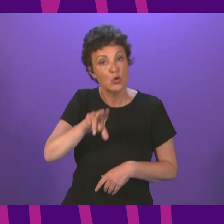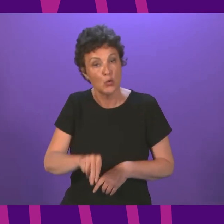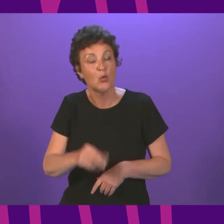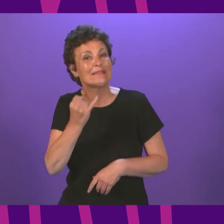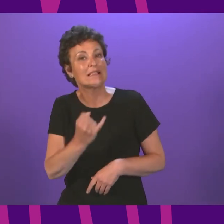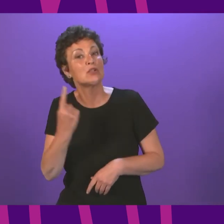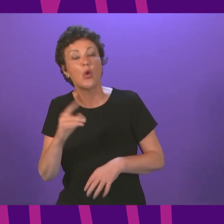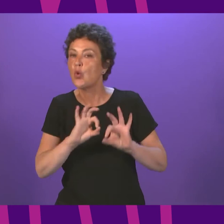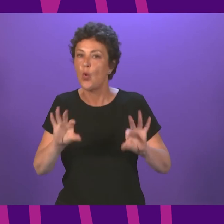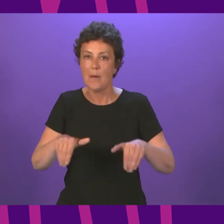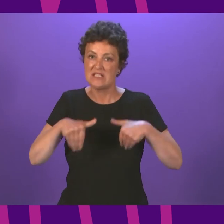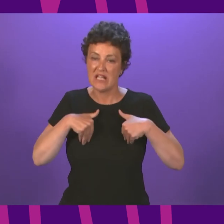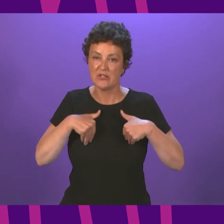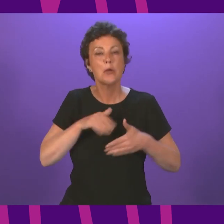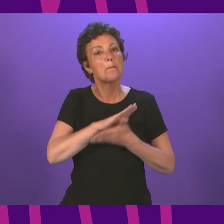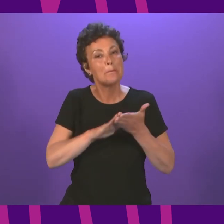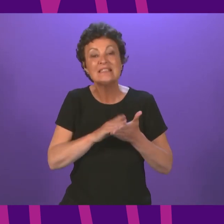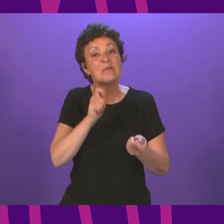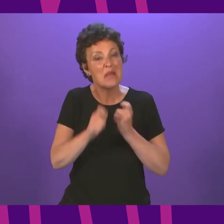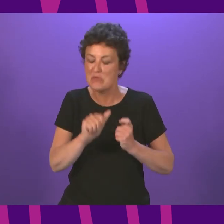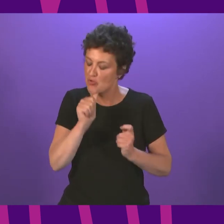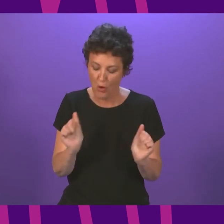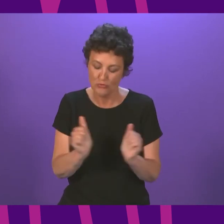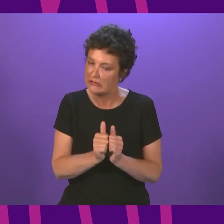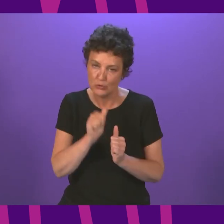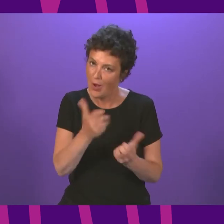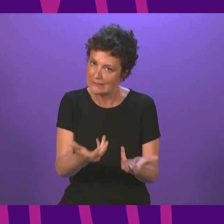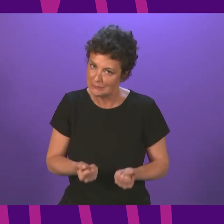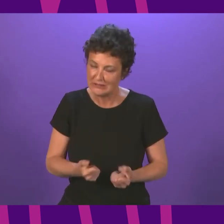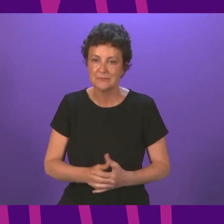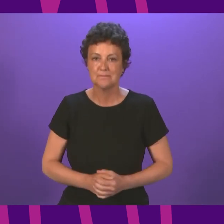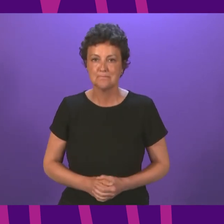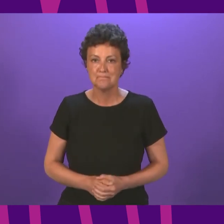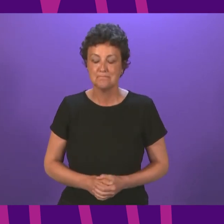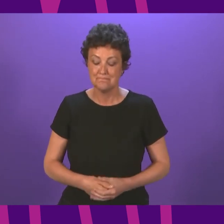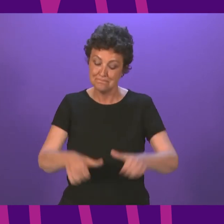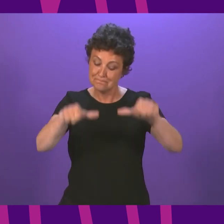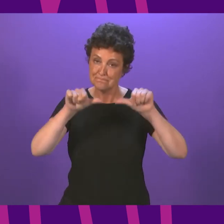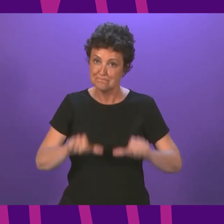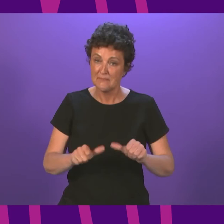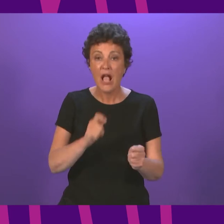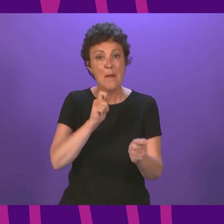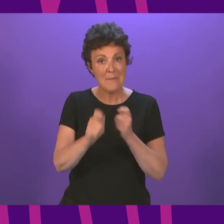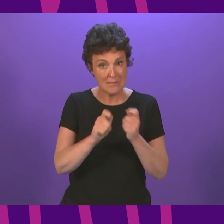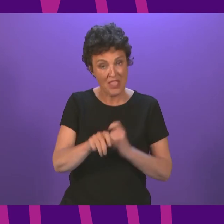and entering the chamber. Please use the aisles and walkways only to access your seat and